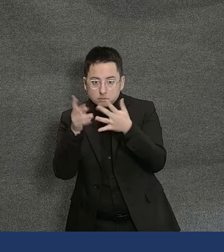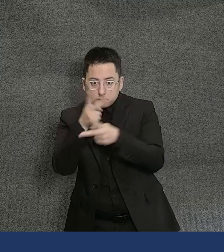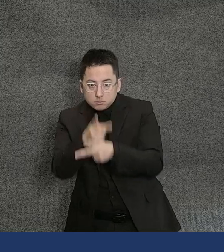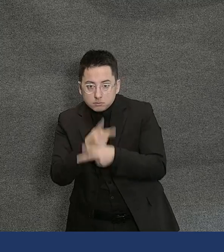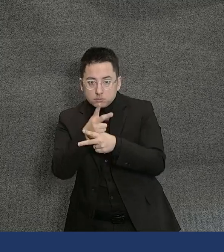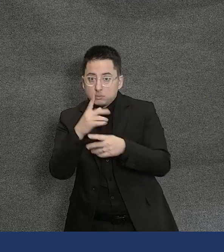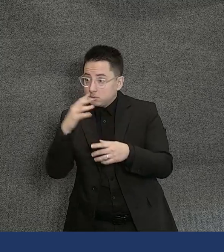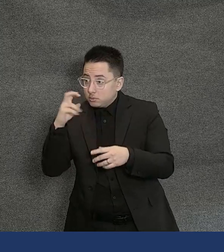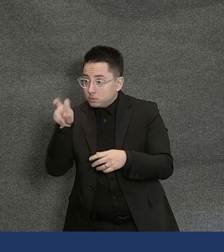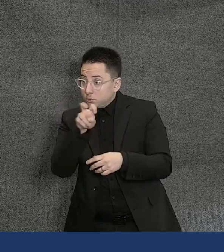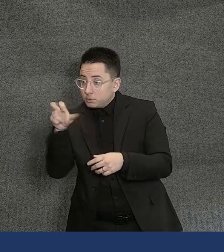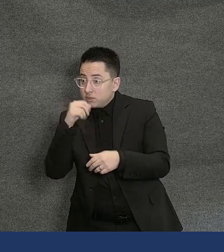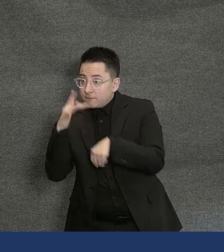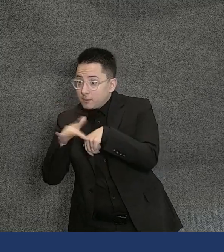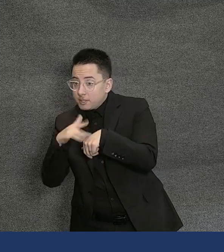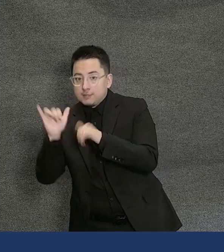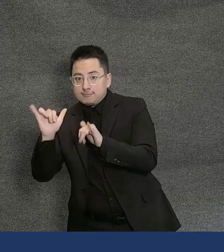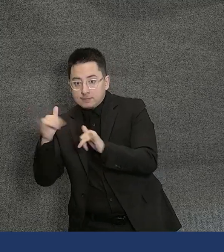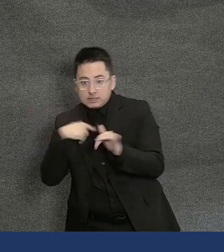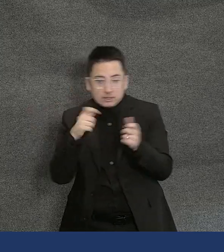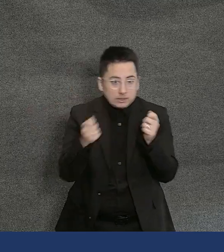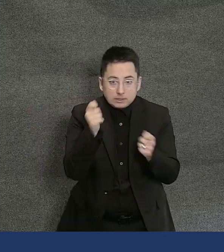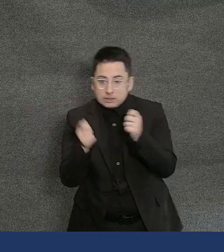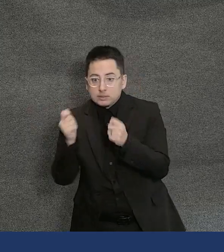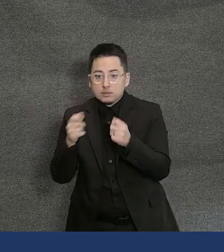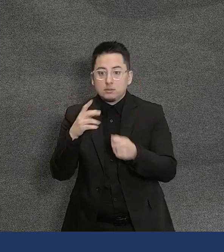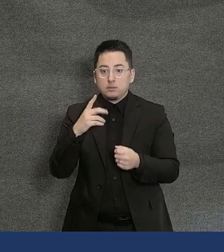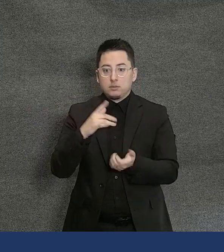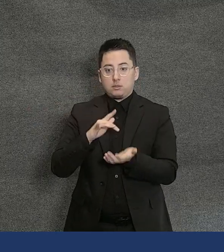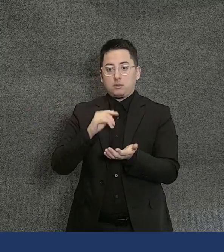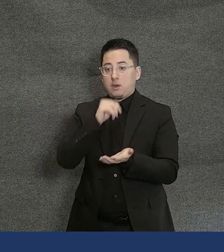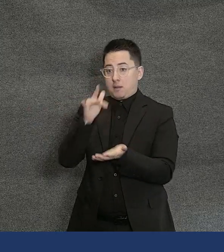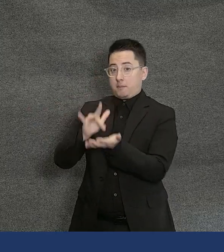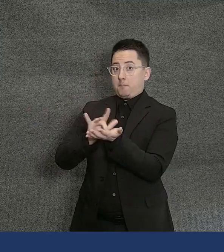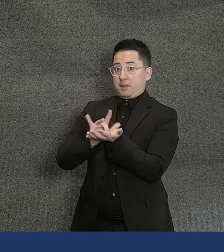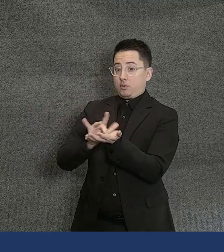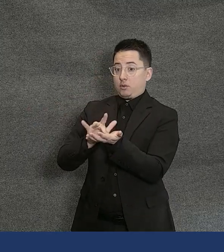If you use nonmedical emergency transportation or Metro